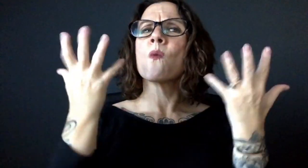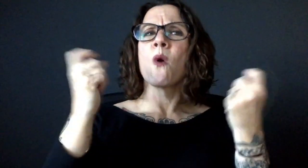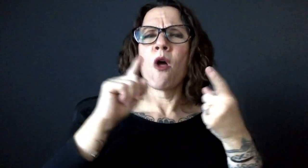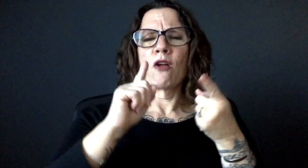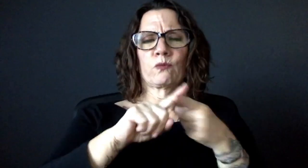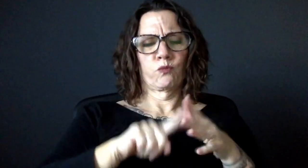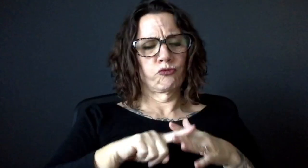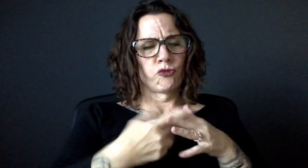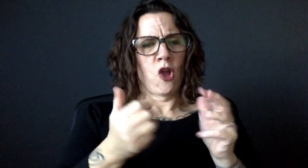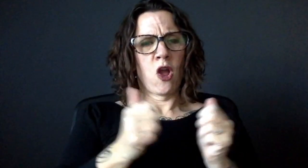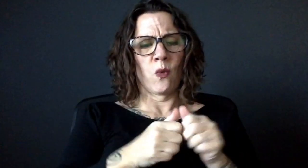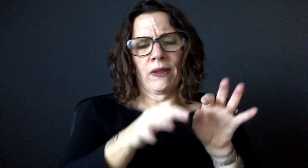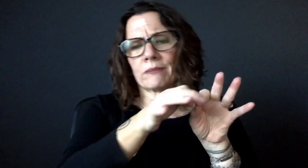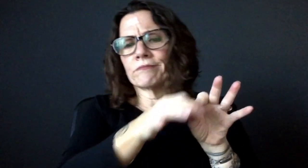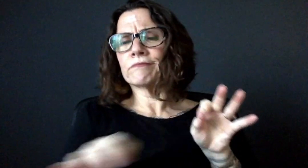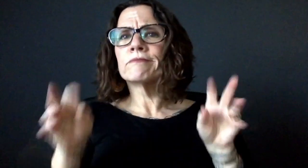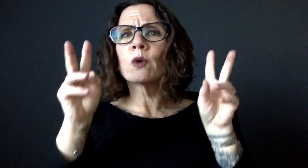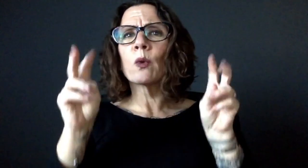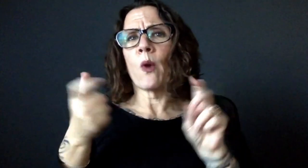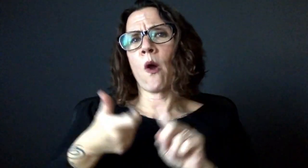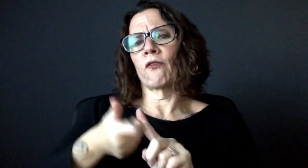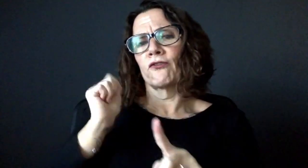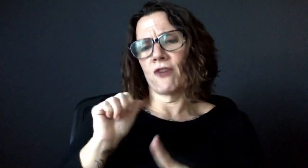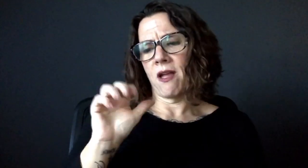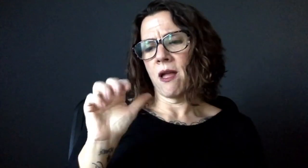I’d like to start off with a quote from